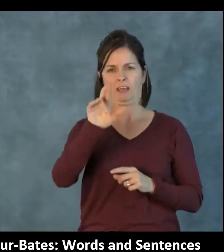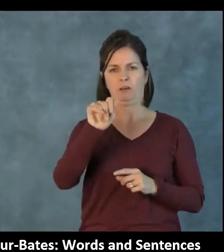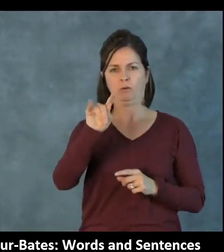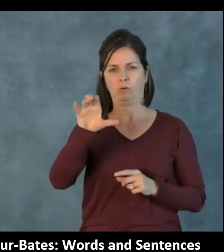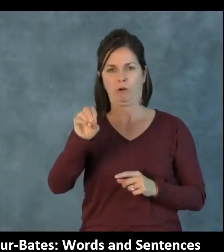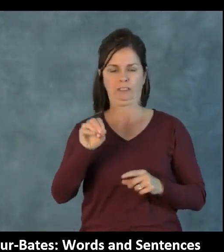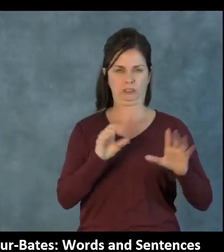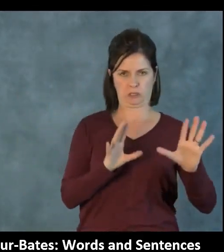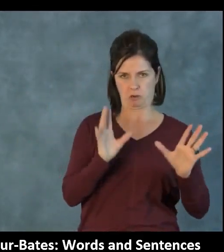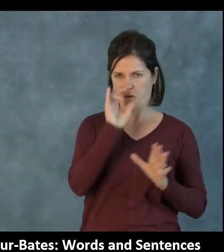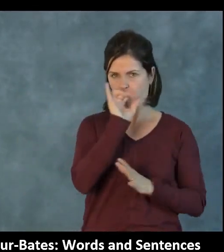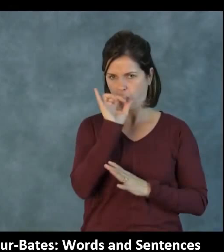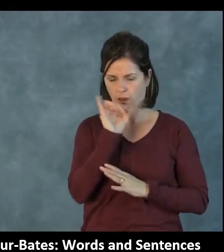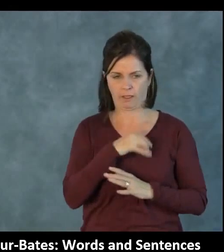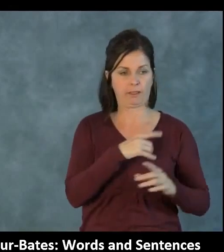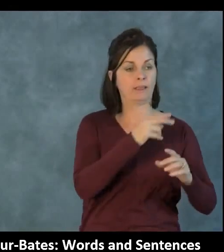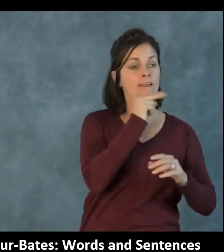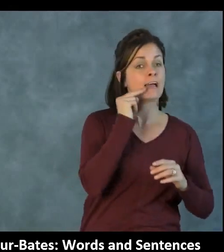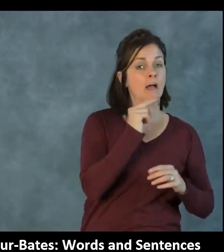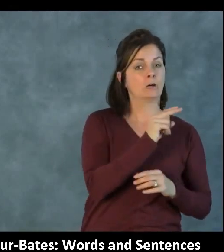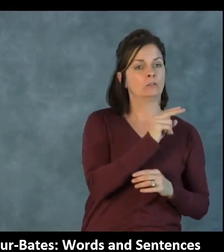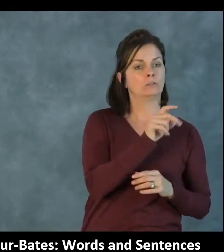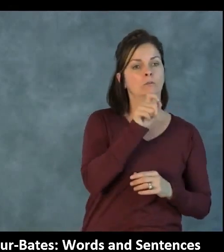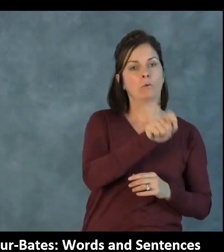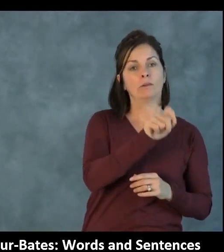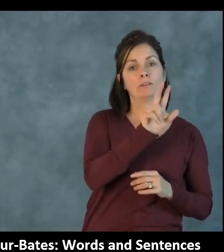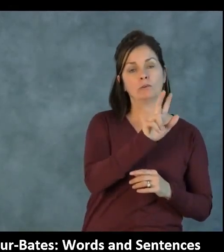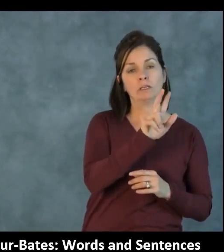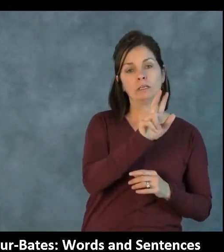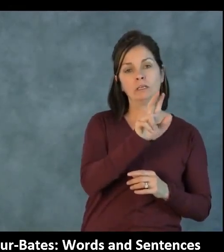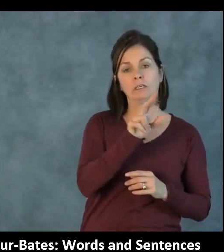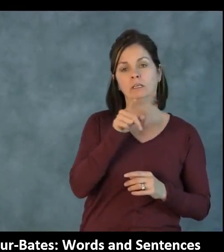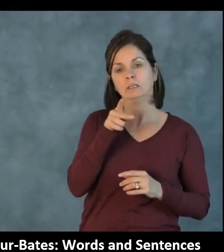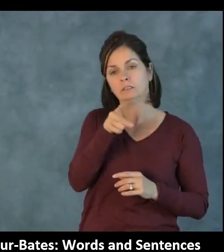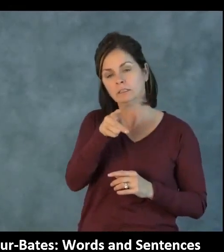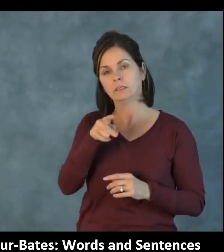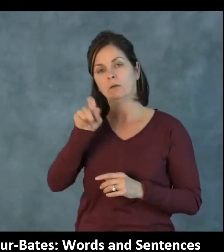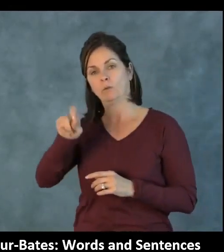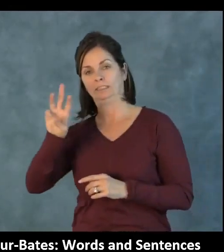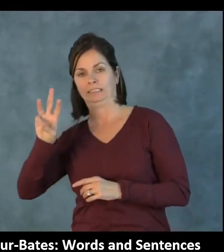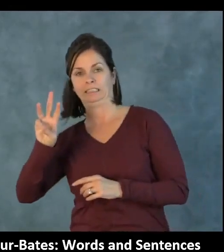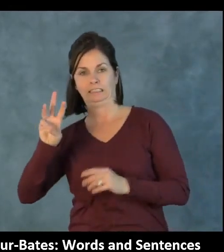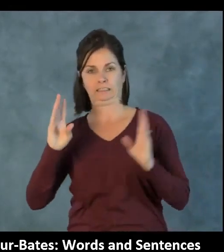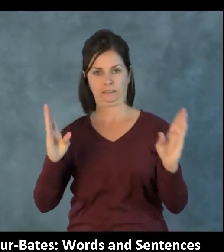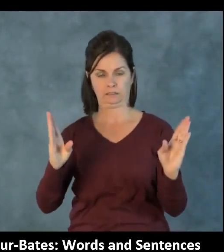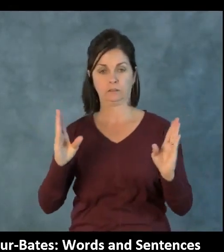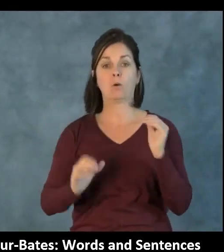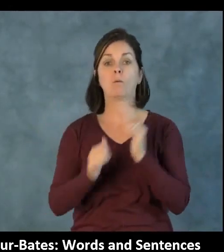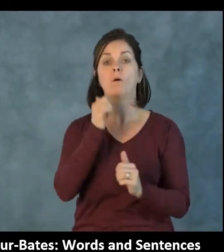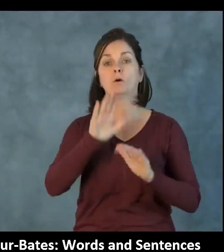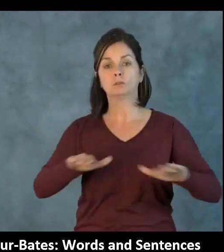between .3 and .6. Most children will say more nouns